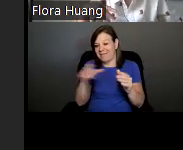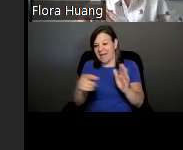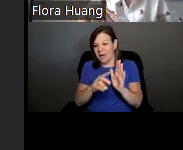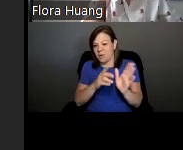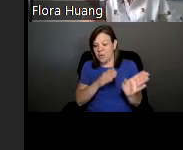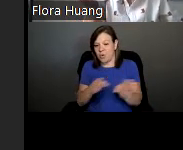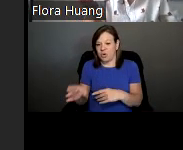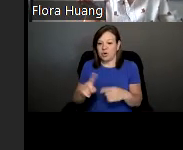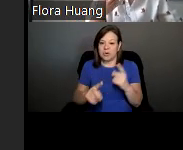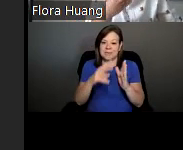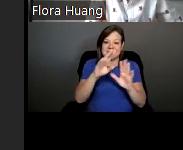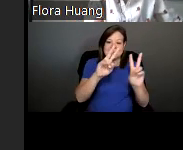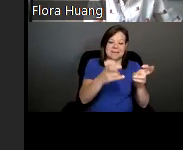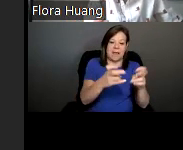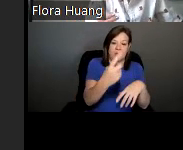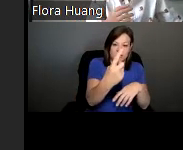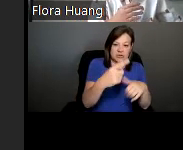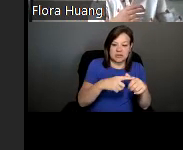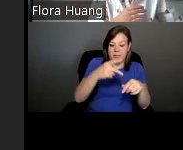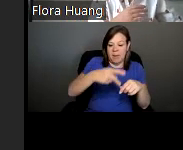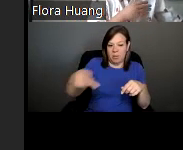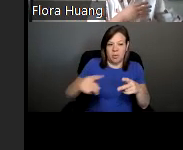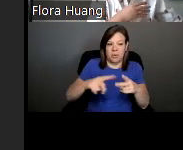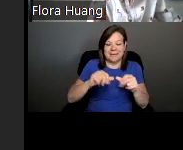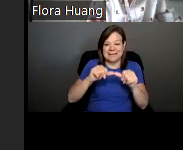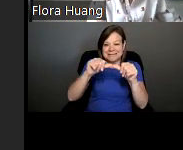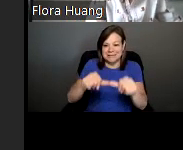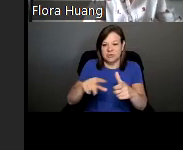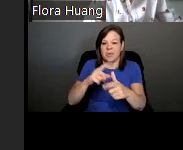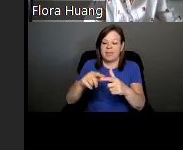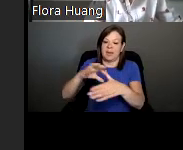which is PowerPoint continued, and then the body of text.